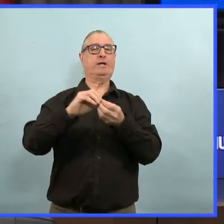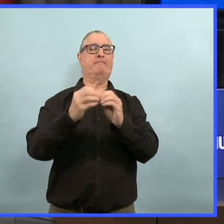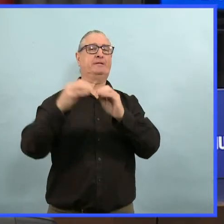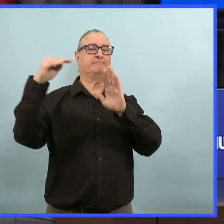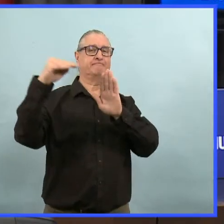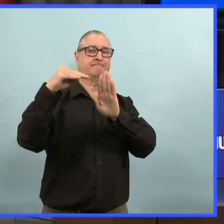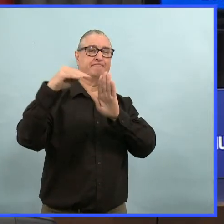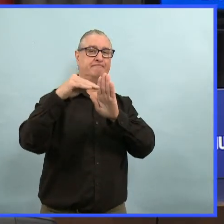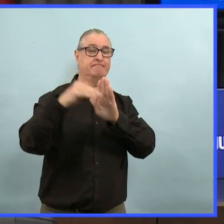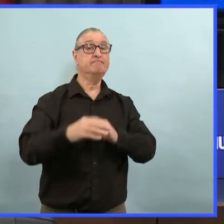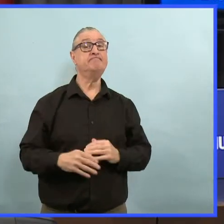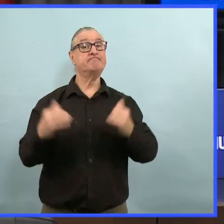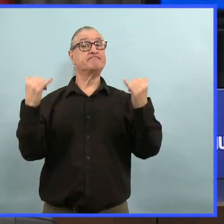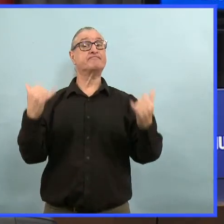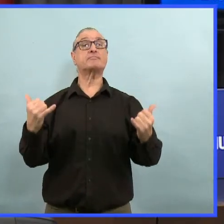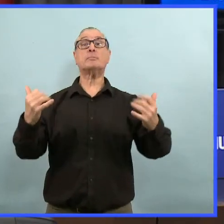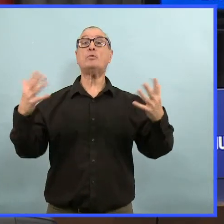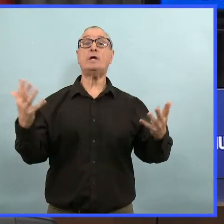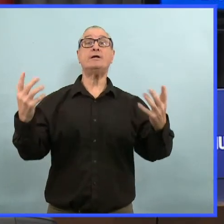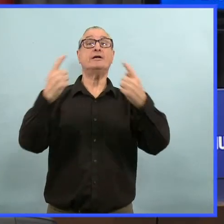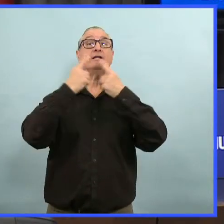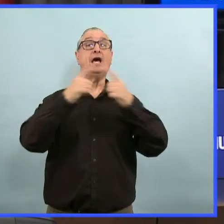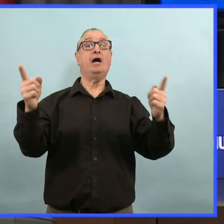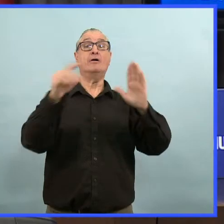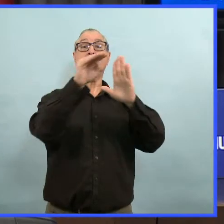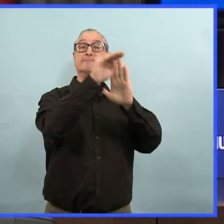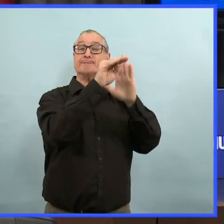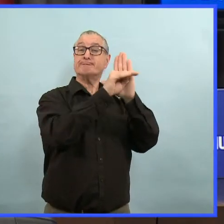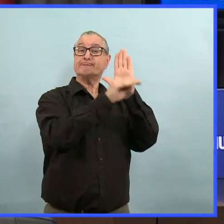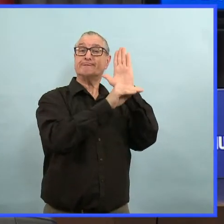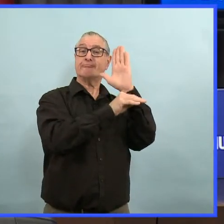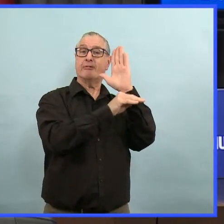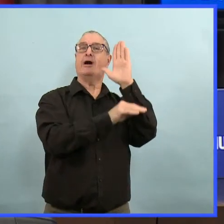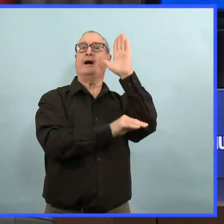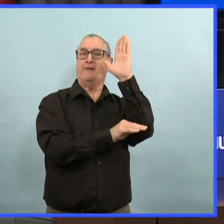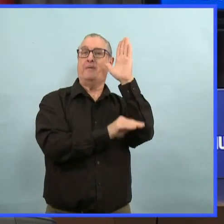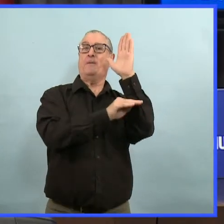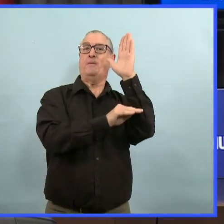we may see a slight increase in covert activity and patients needing our care